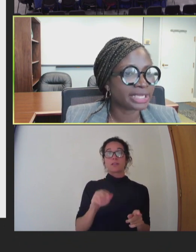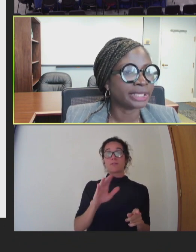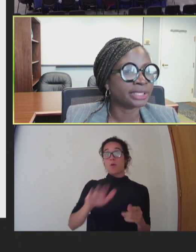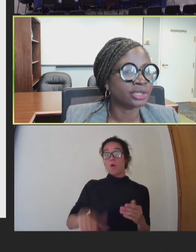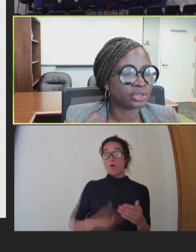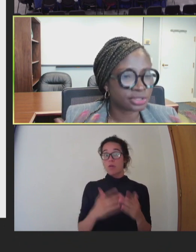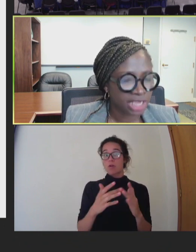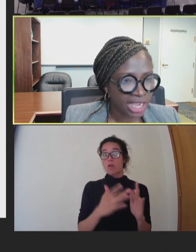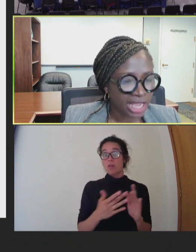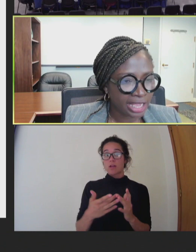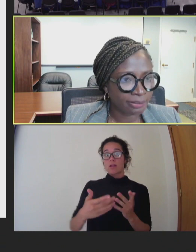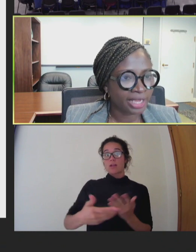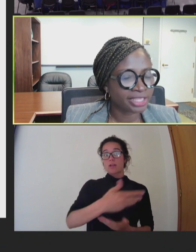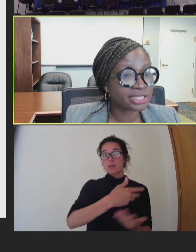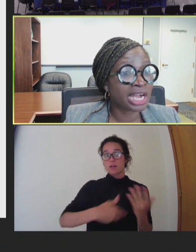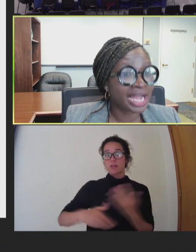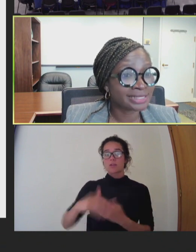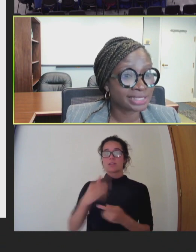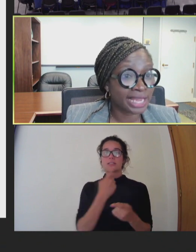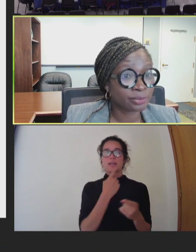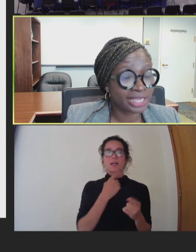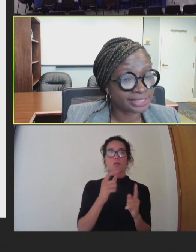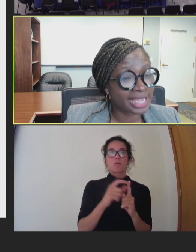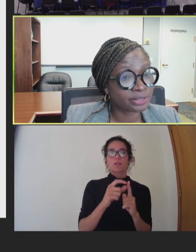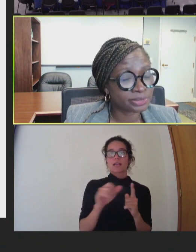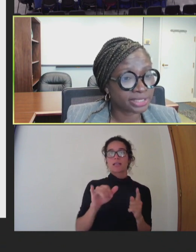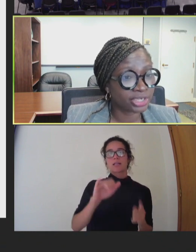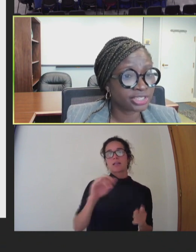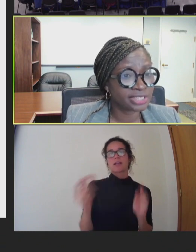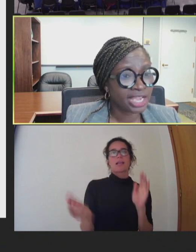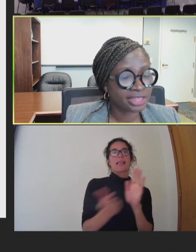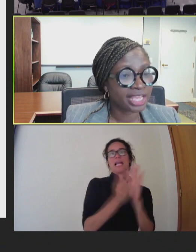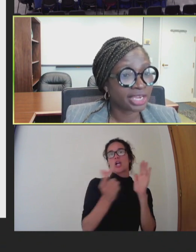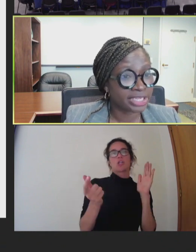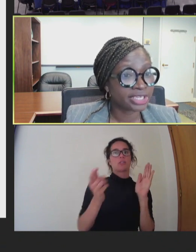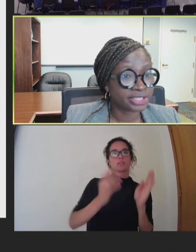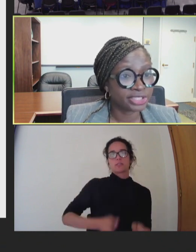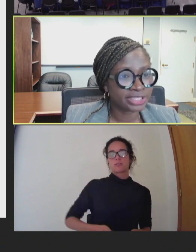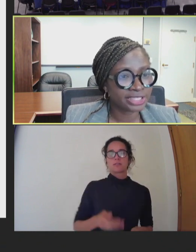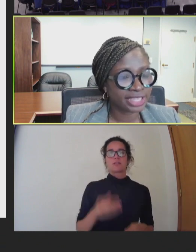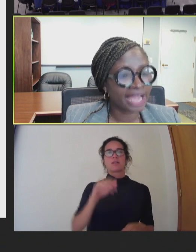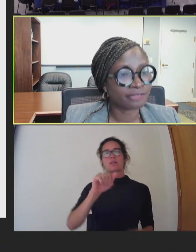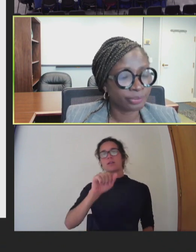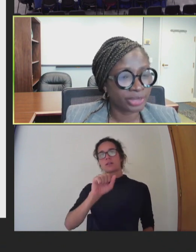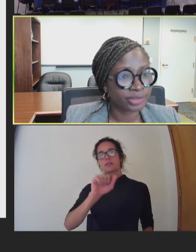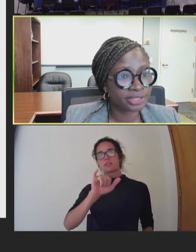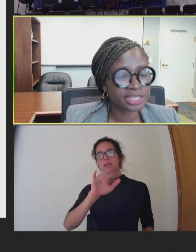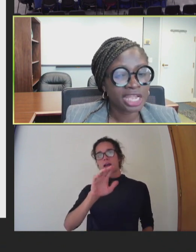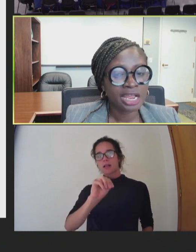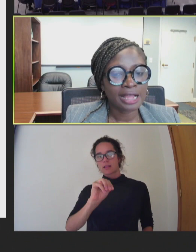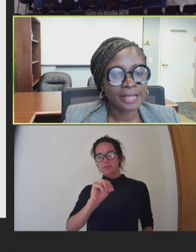like illegals. And these are asylum seekers. They are here legally. They have the papers.